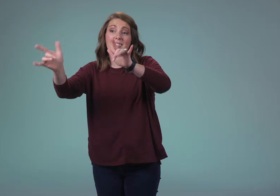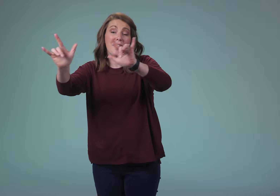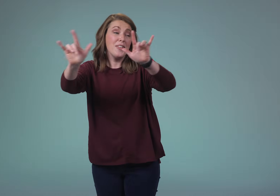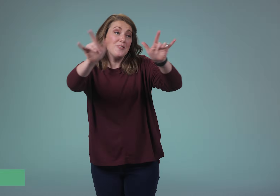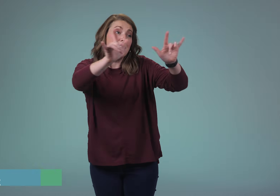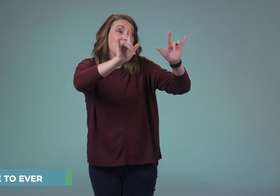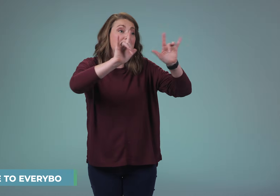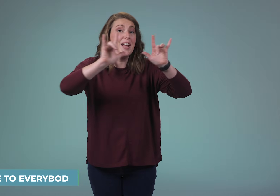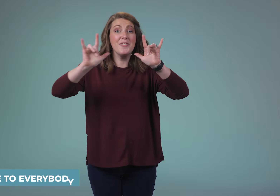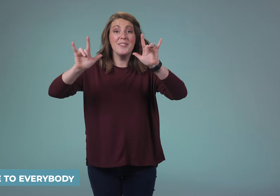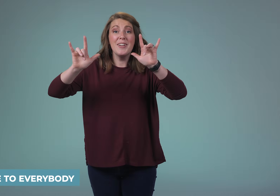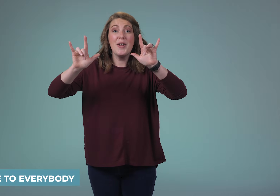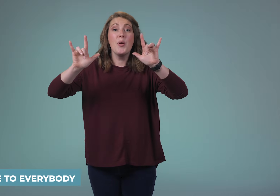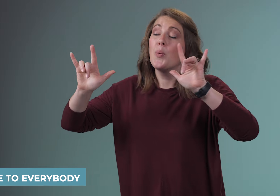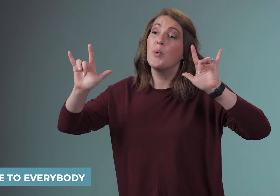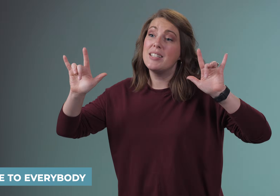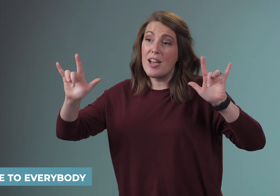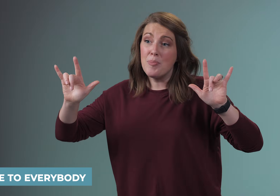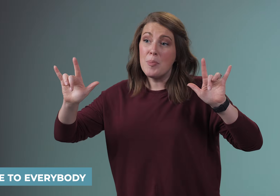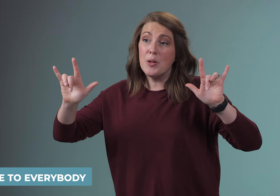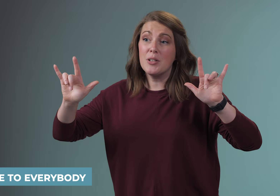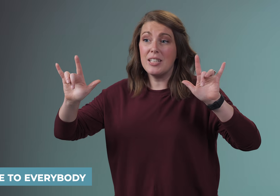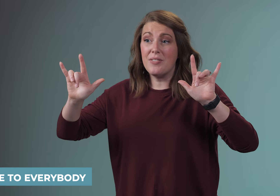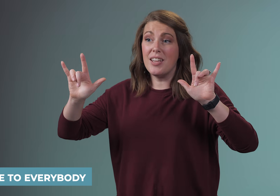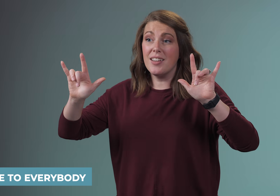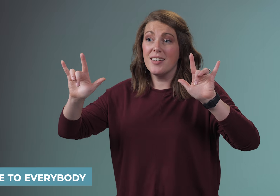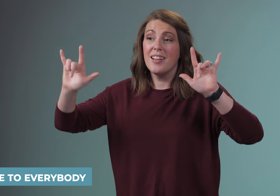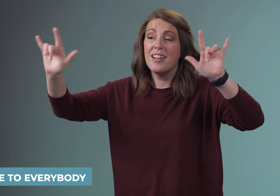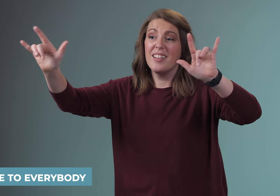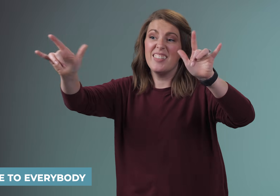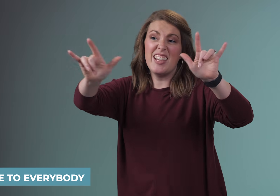LOVE LOVE LOVE LOVE LOVE When deaf people are leaving, they